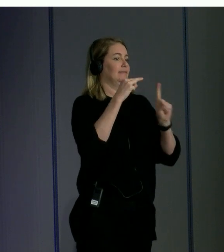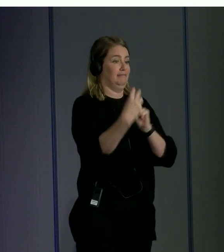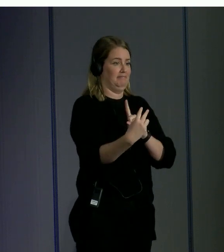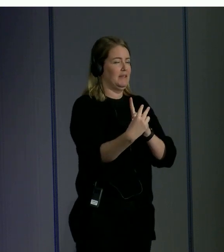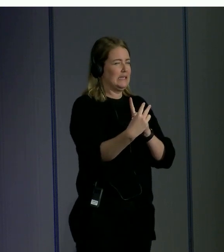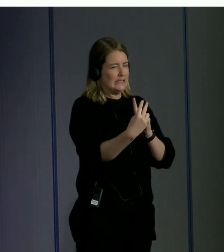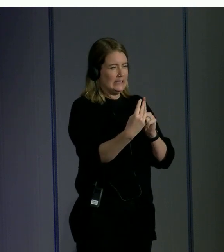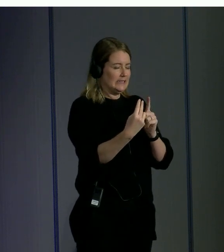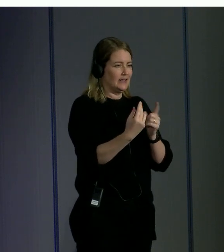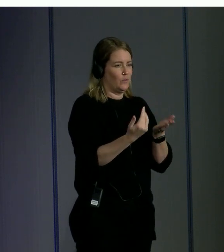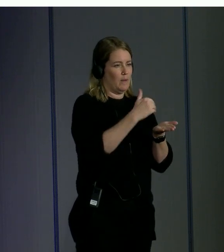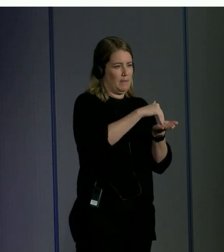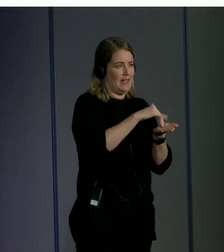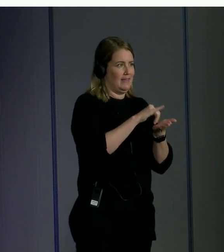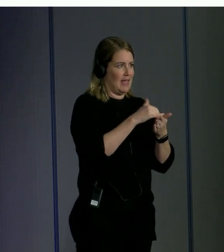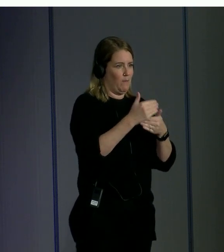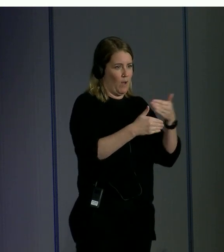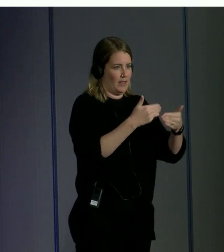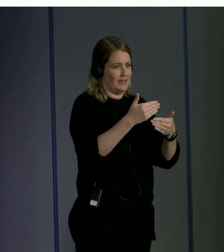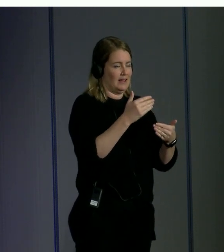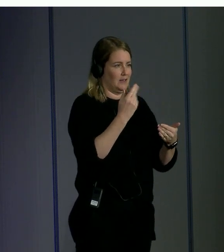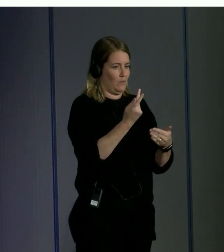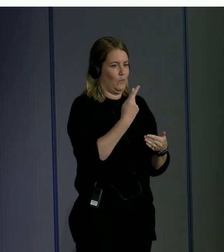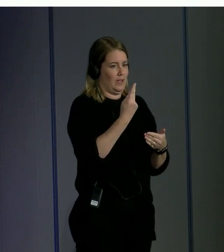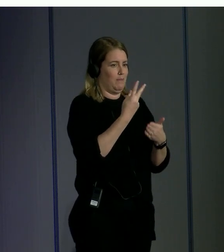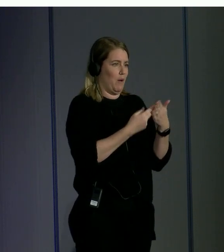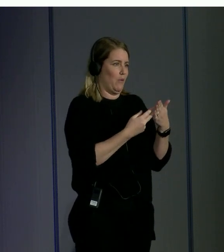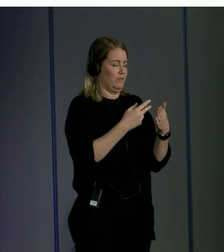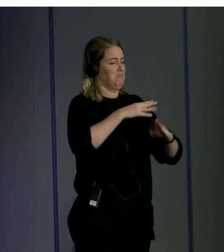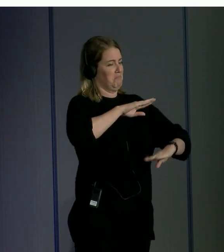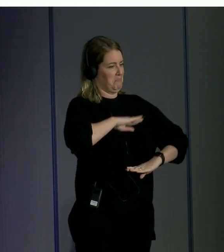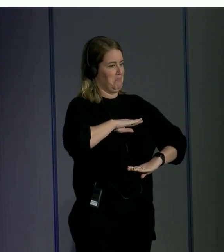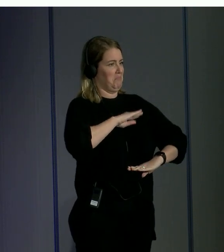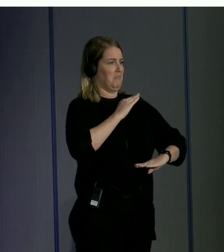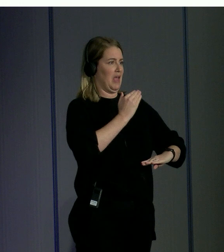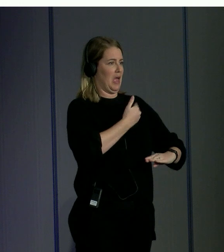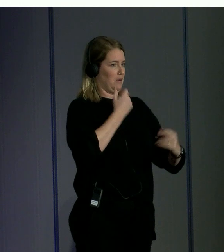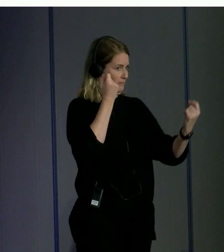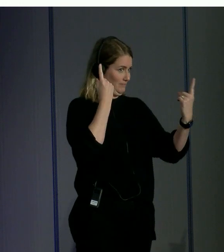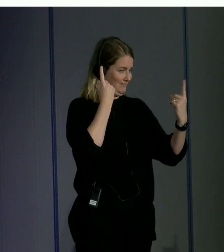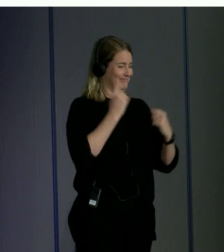repeat that process until we are both satisfied with our mutual comprehension.